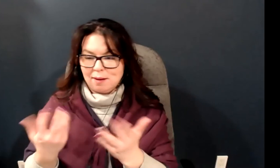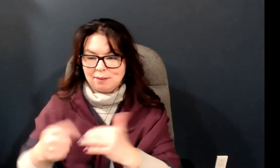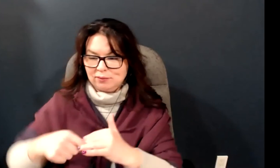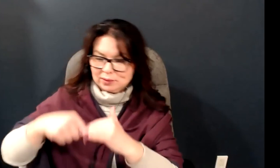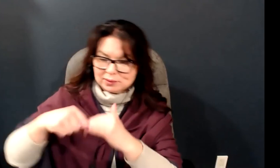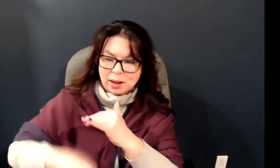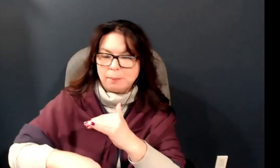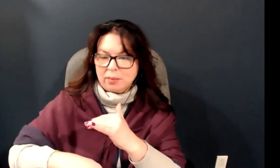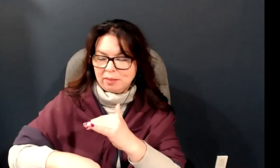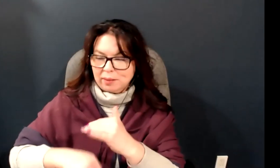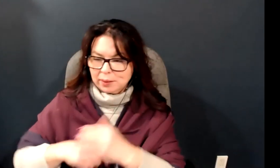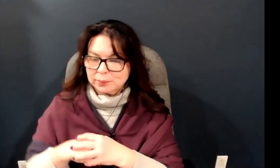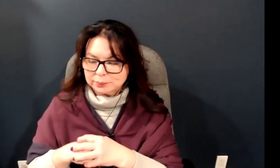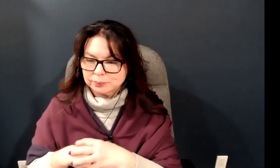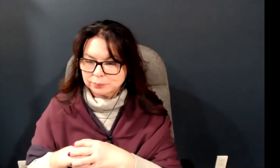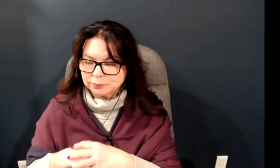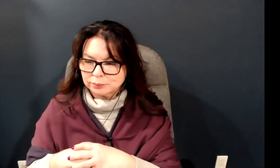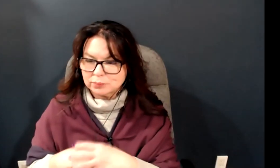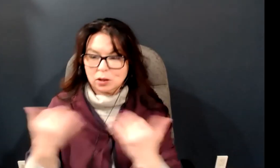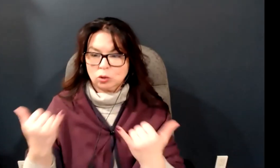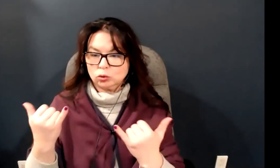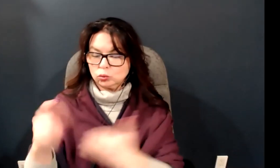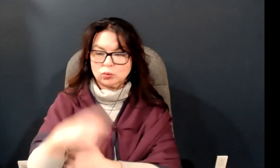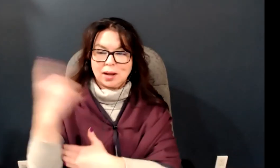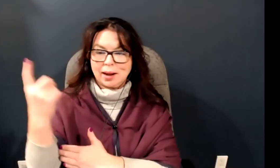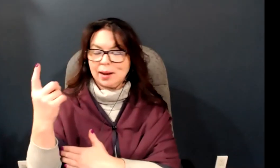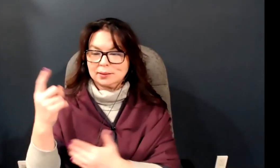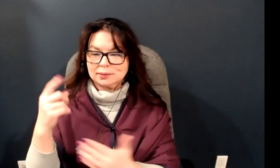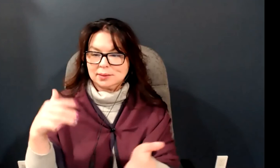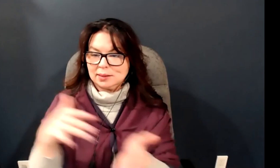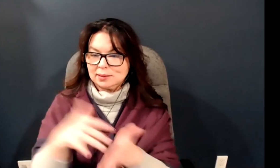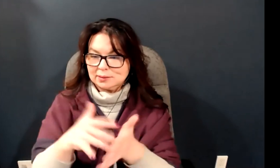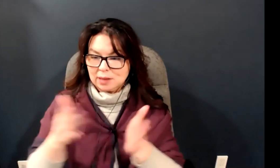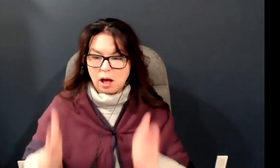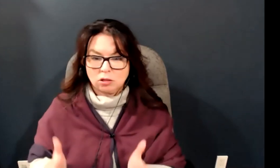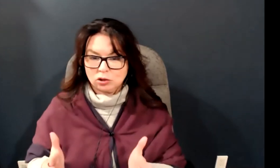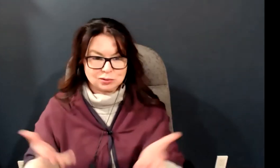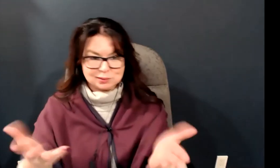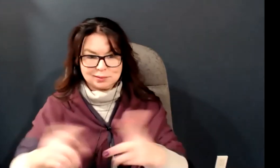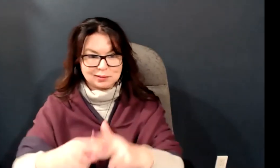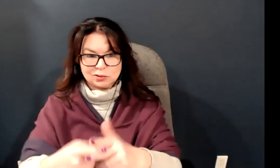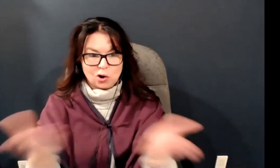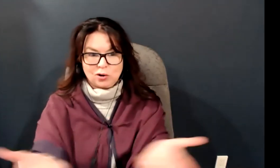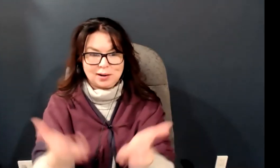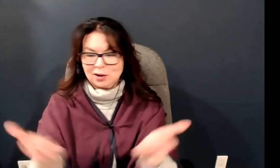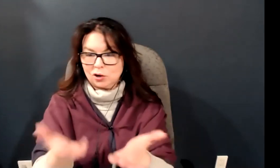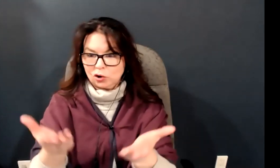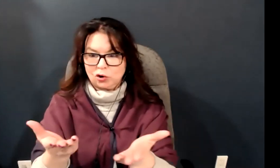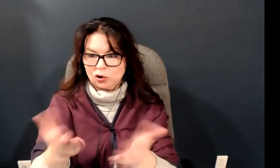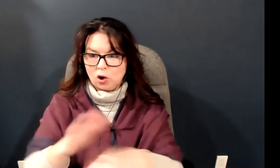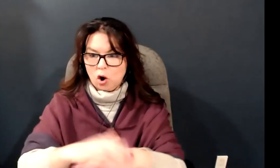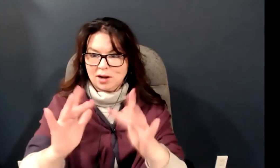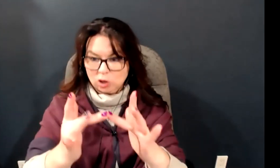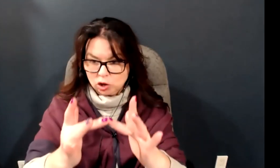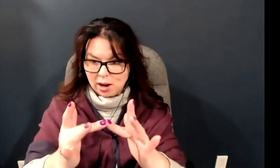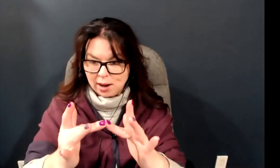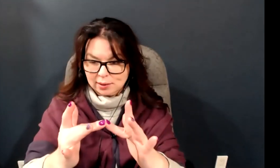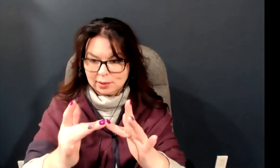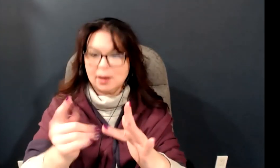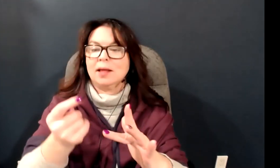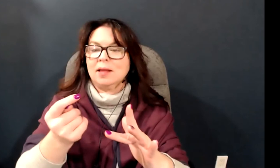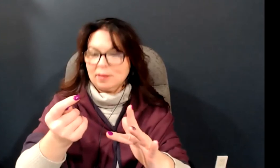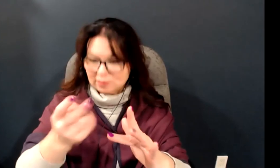ago, actually believe it or not we did at the 75th anniversary time, they asked museums,